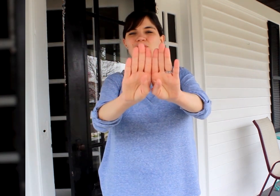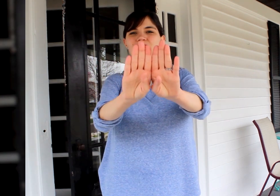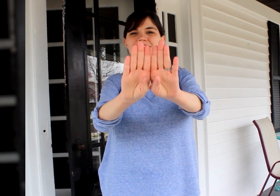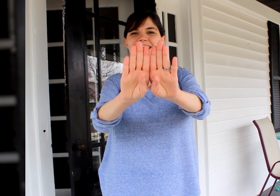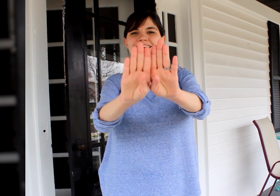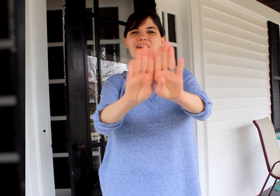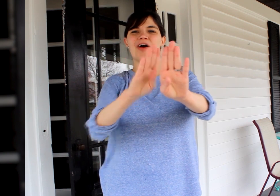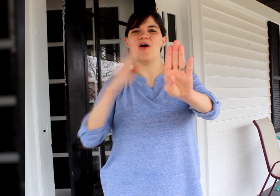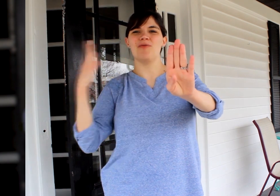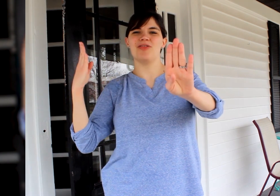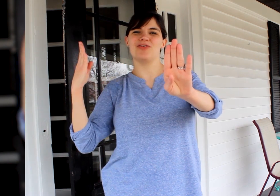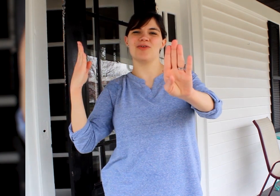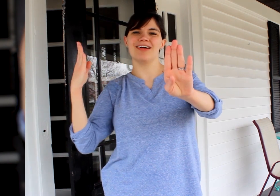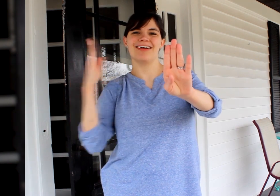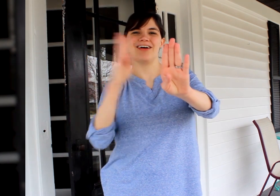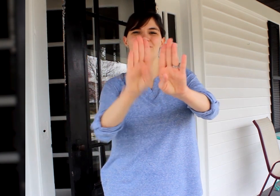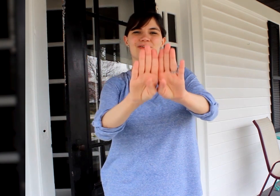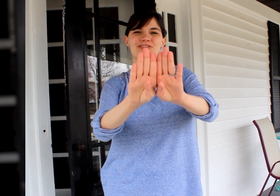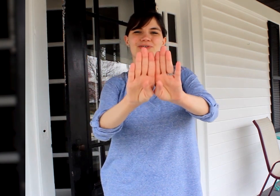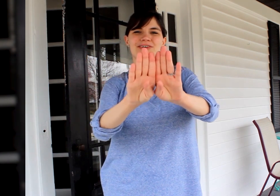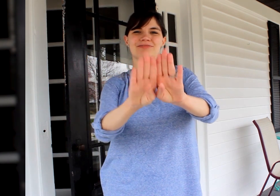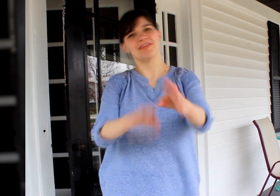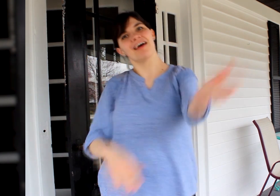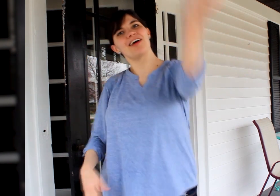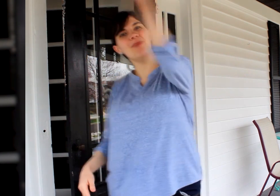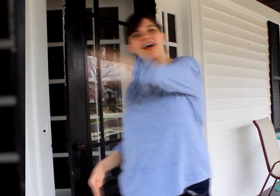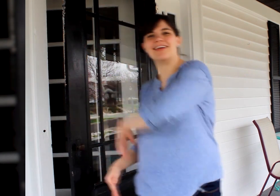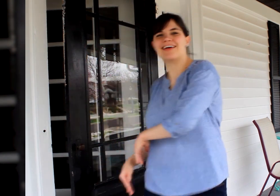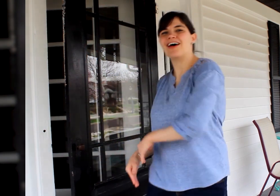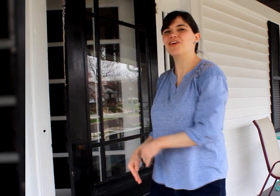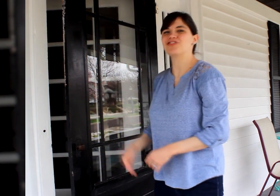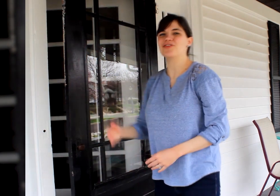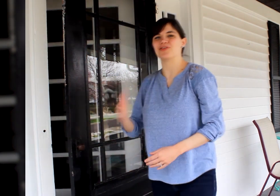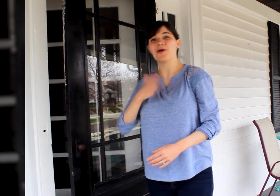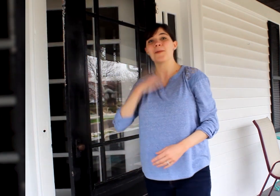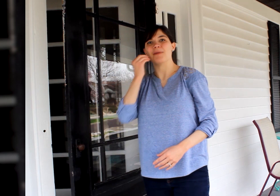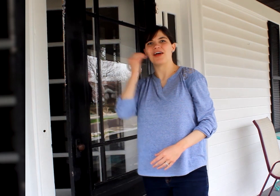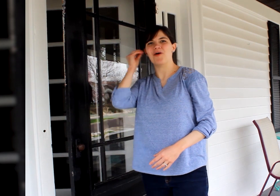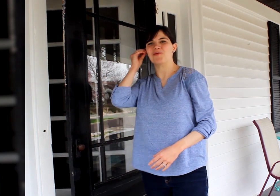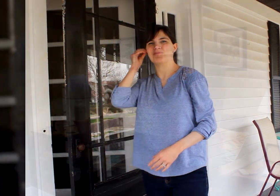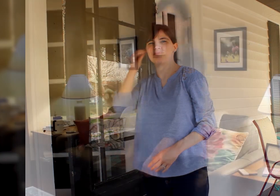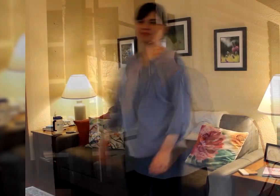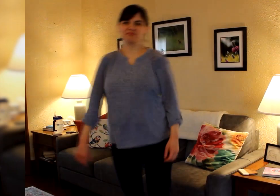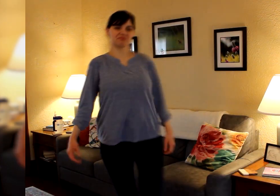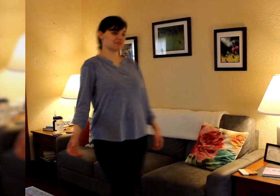the door looks like. Open the door. Close the door. Come on! I'll show you my home.